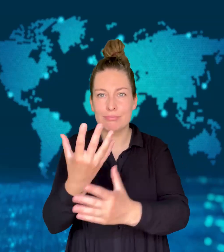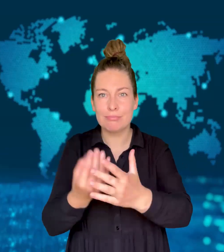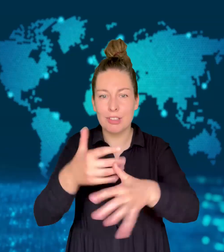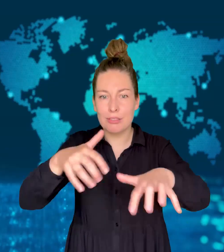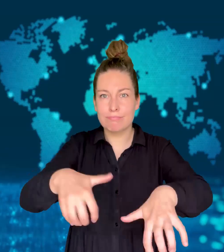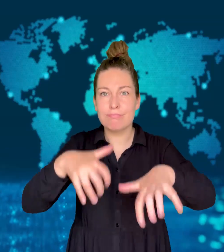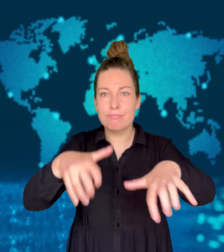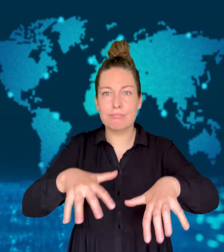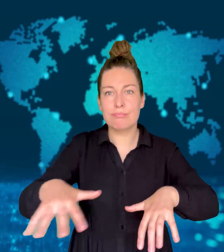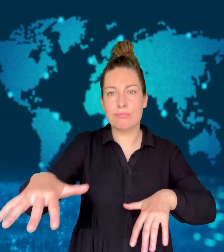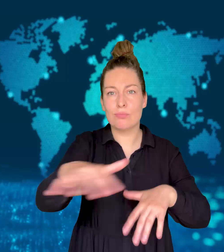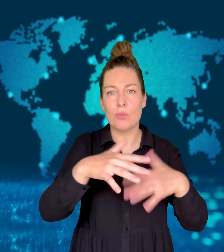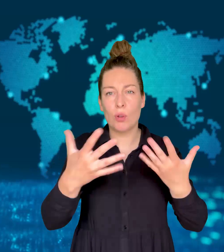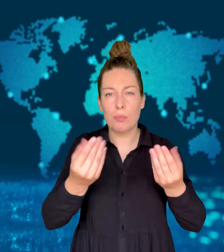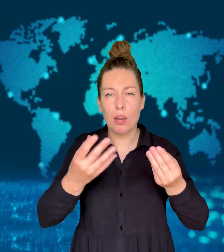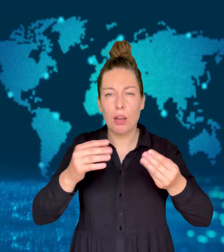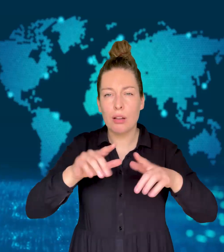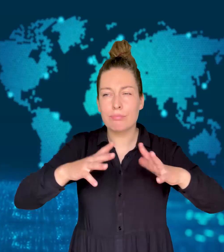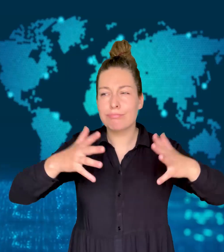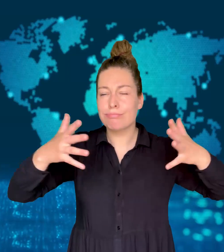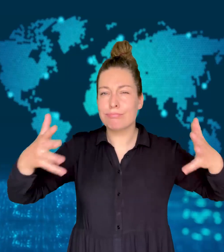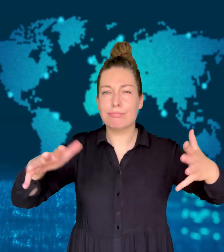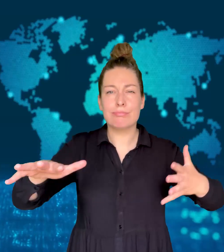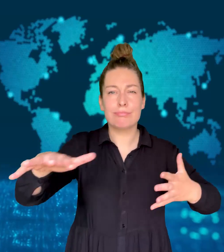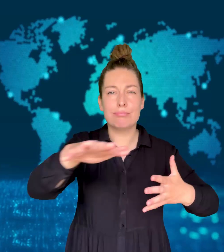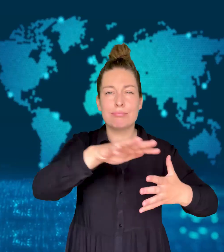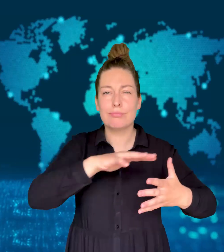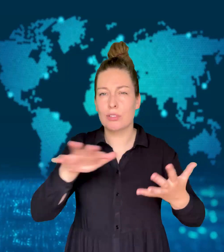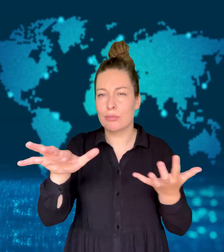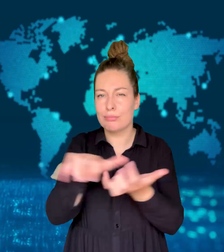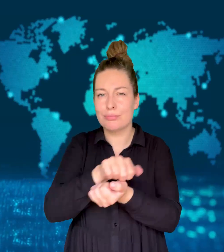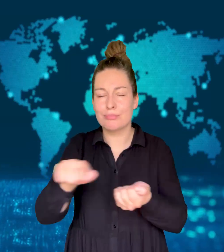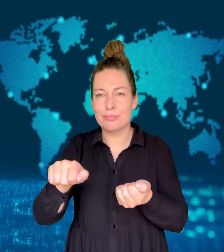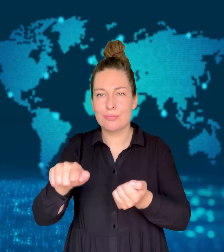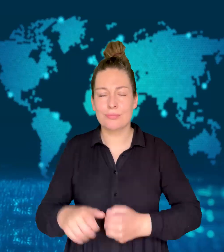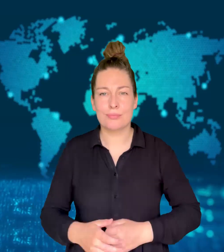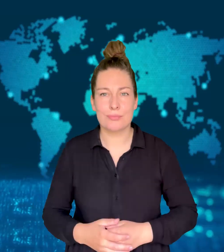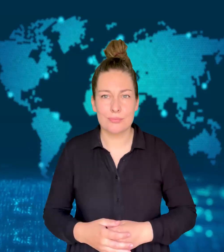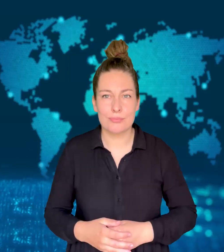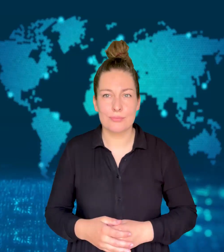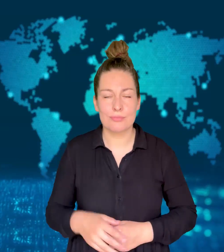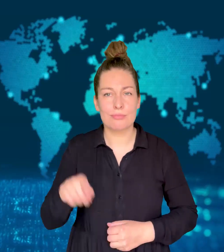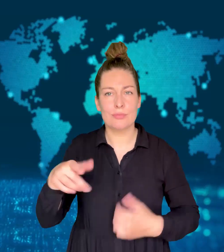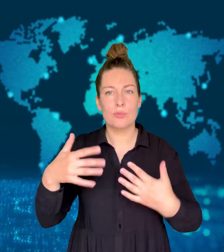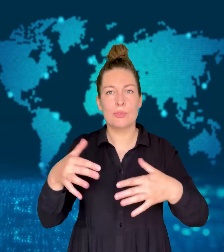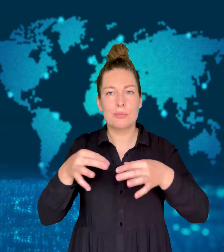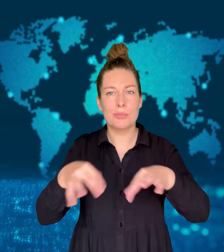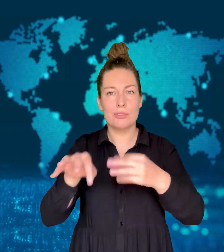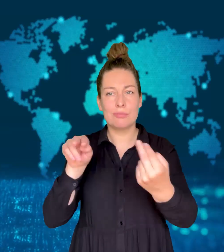damaging 606 residential houses and hundreds of hectares of agricultural land.